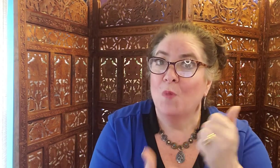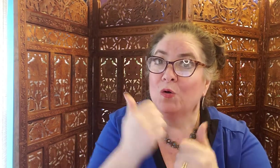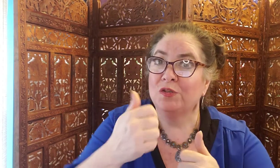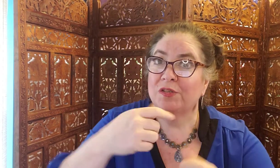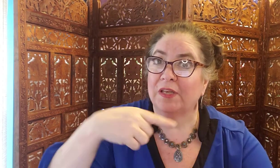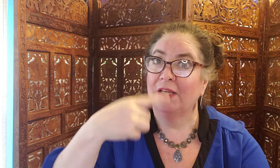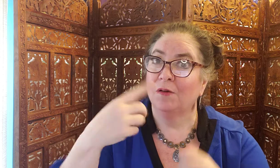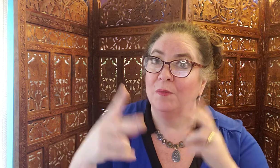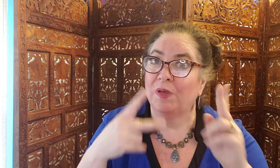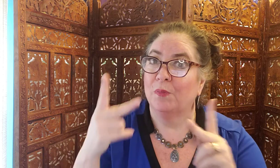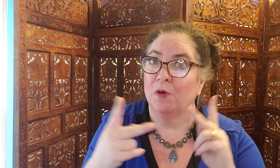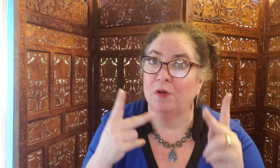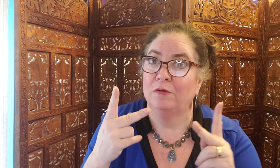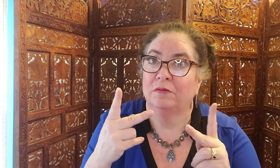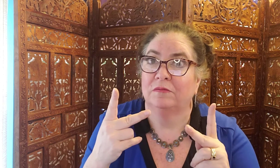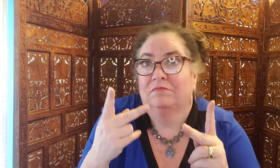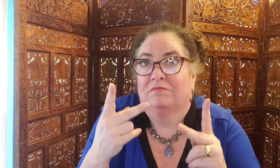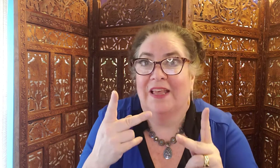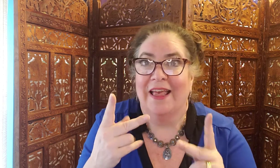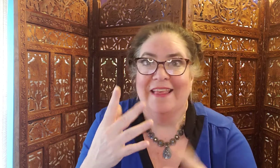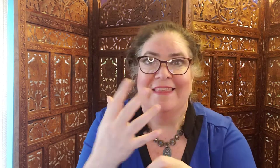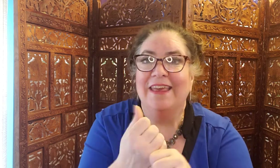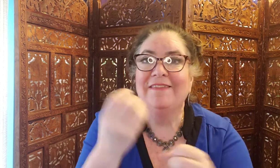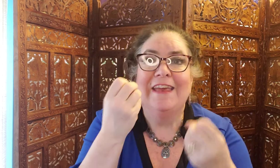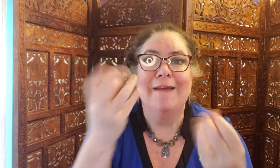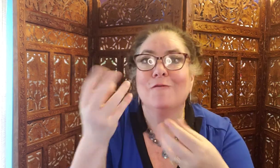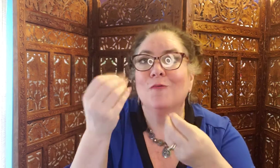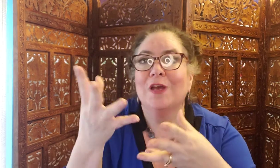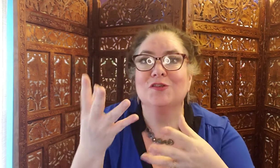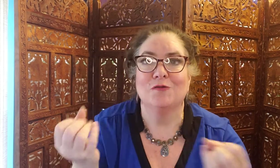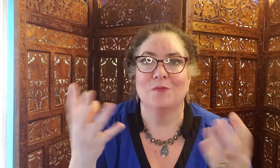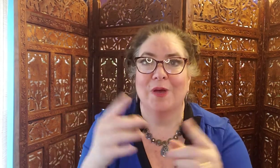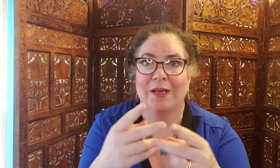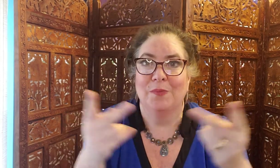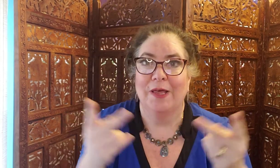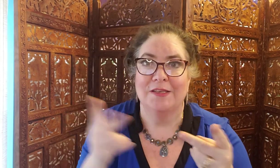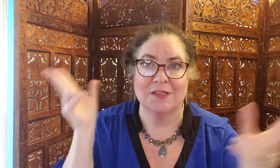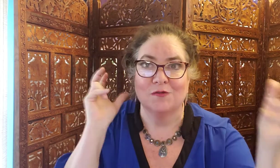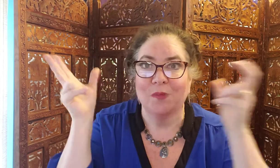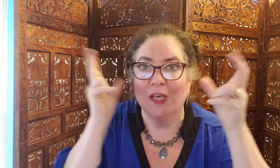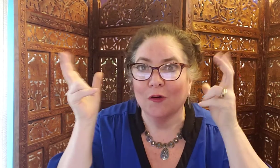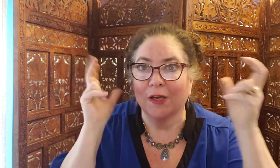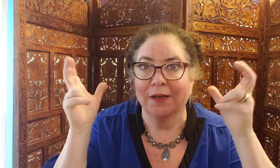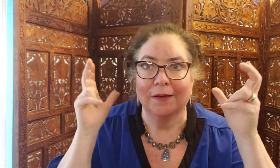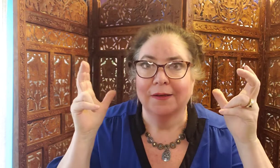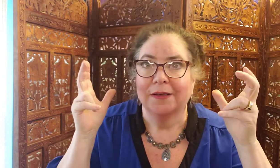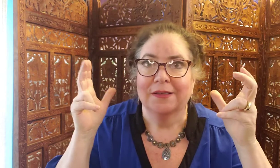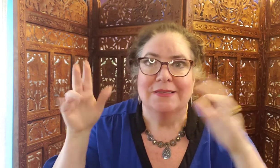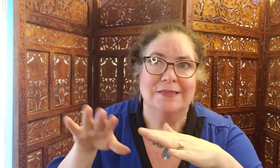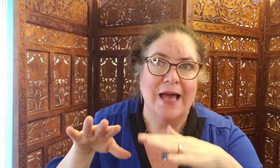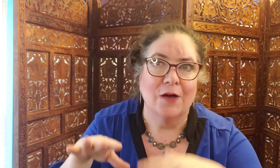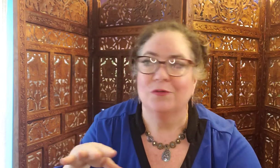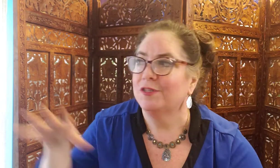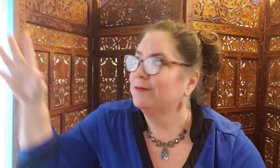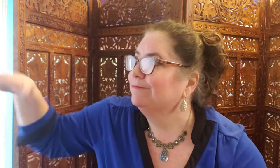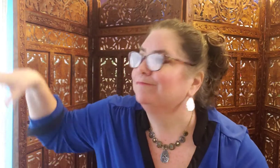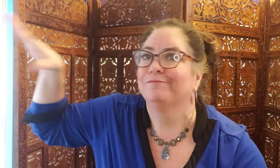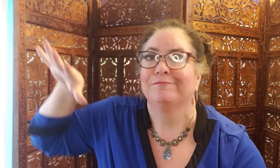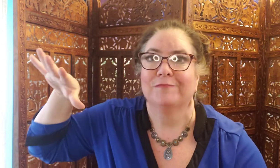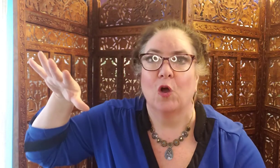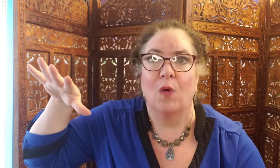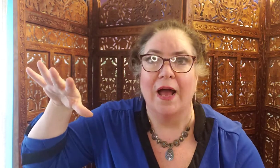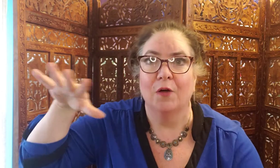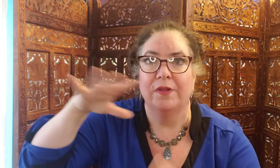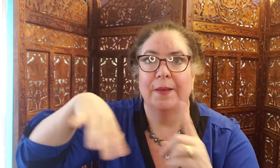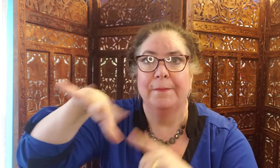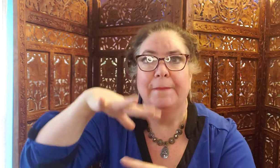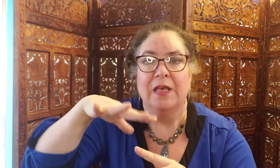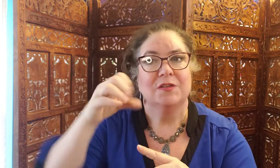Most hearing people get the information from many places. From hearing sounds around them so